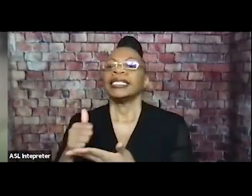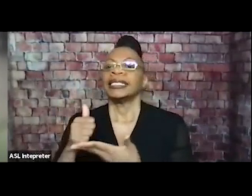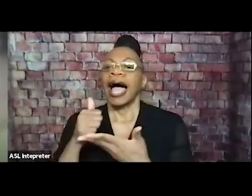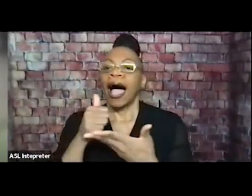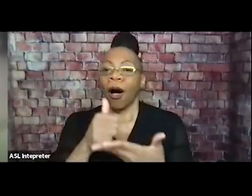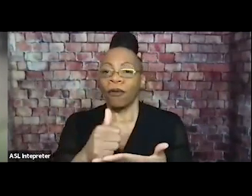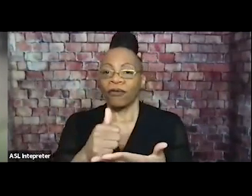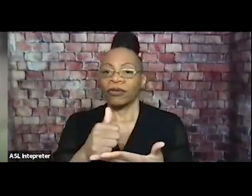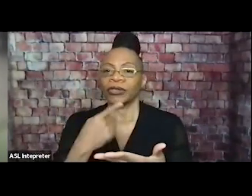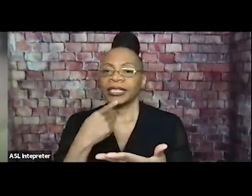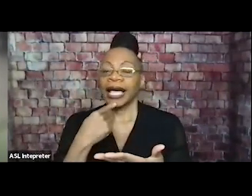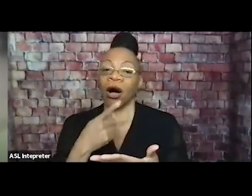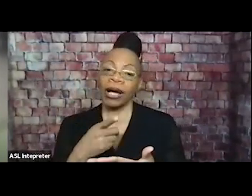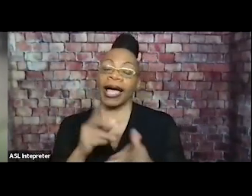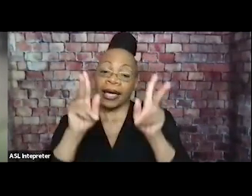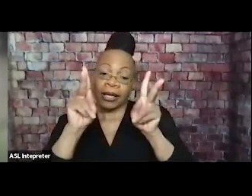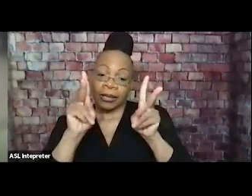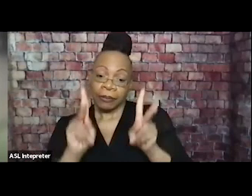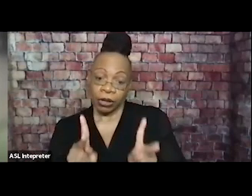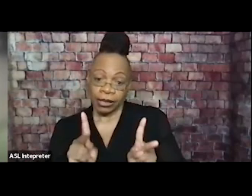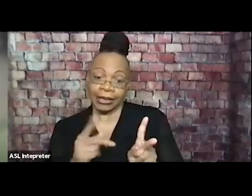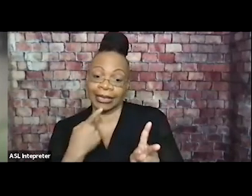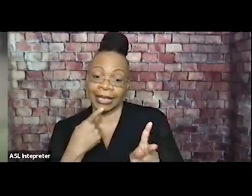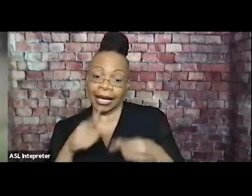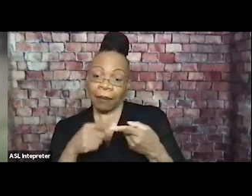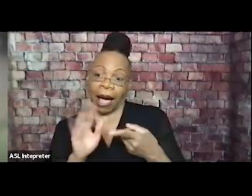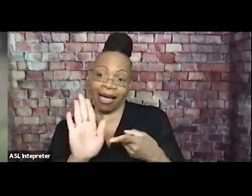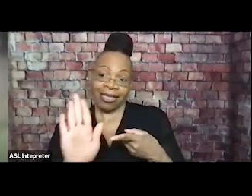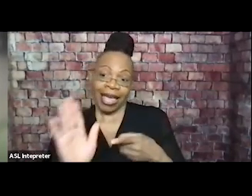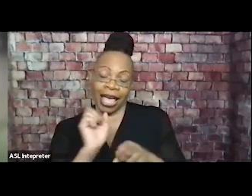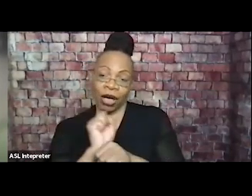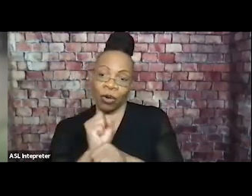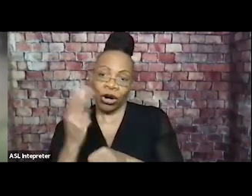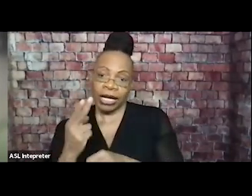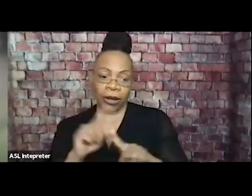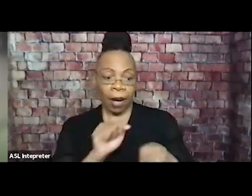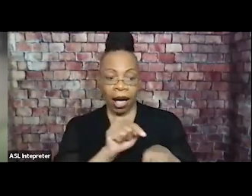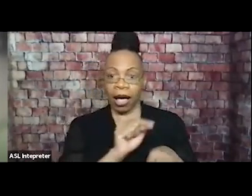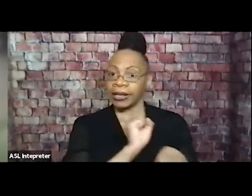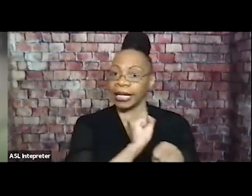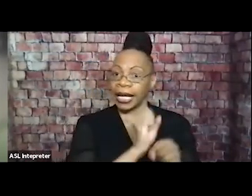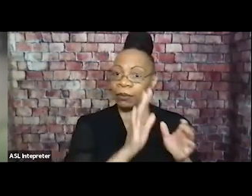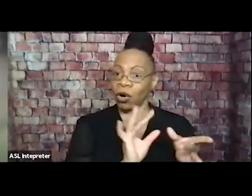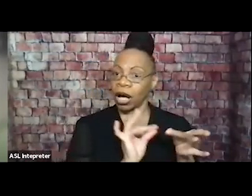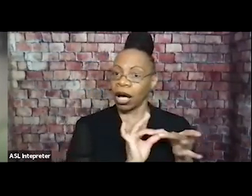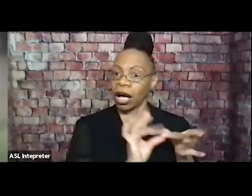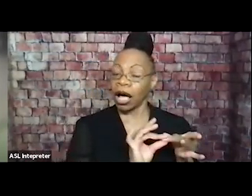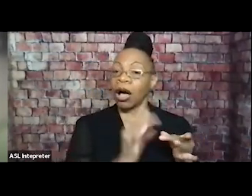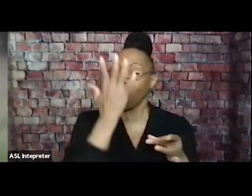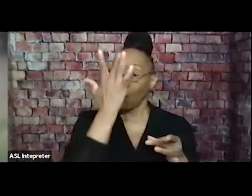this is what they say about their work history, this is what their employer says, so that DDS has the information to show